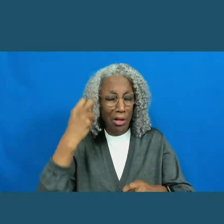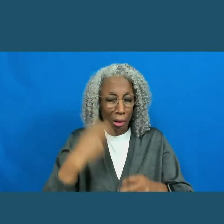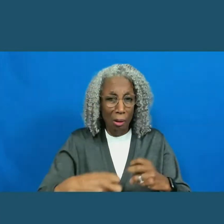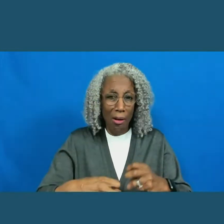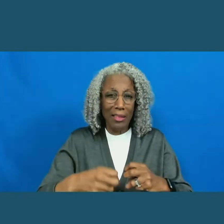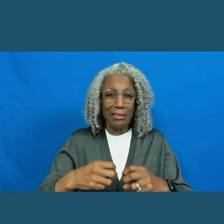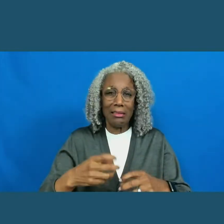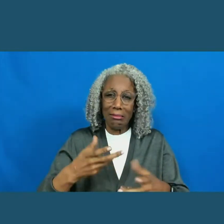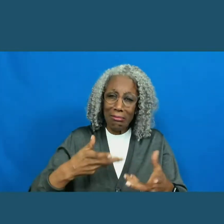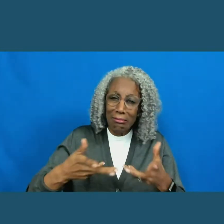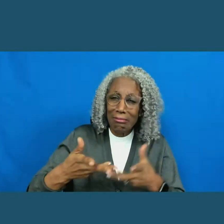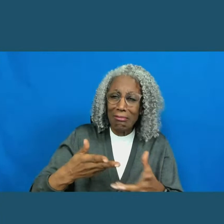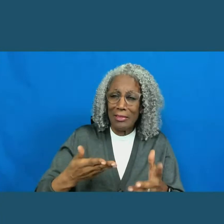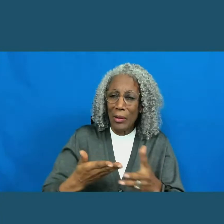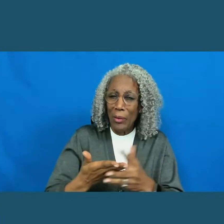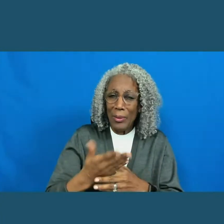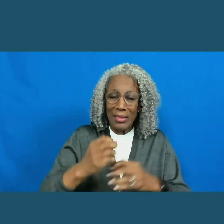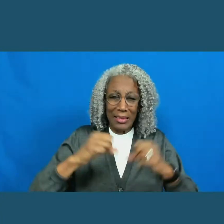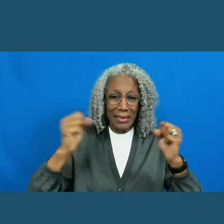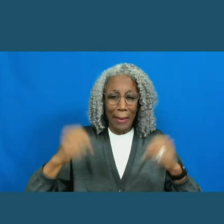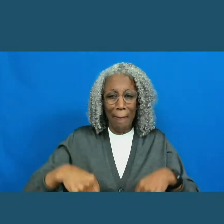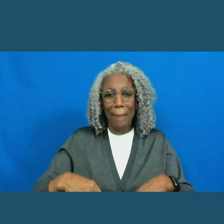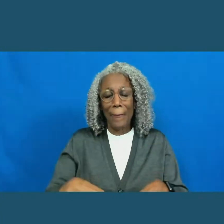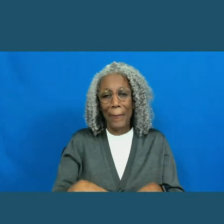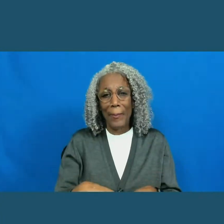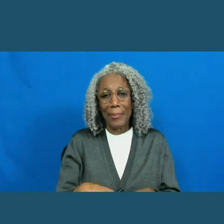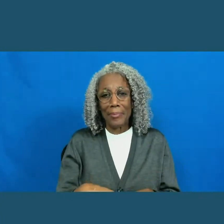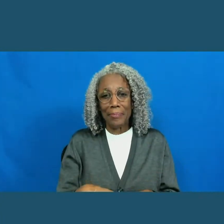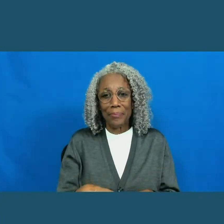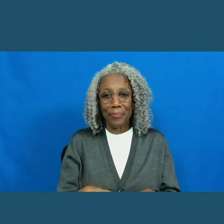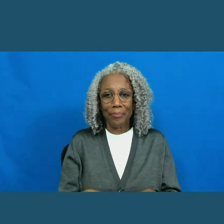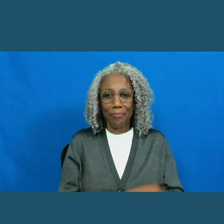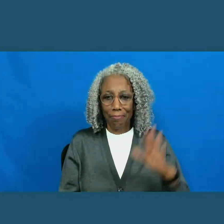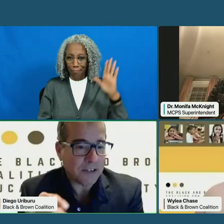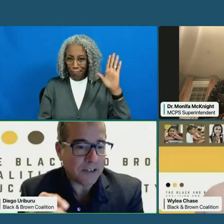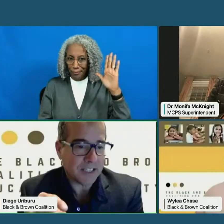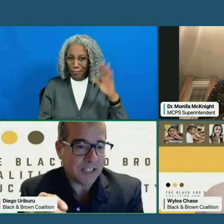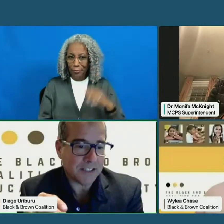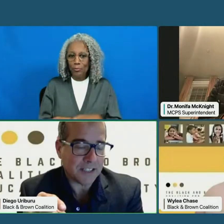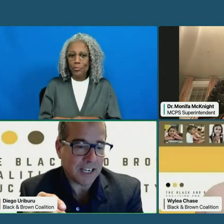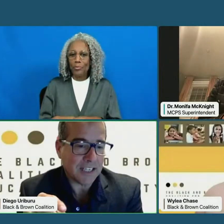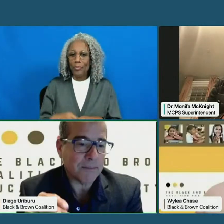know and have heard from many of our parents can be difficult to navigate. So we provide